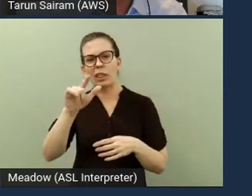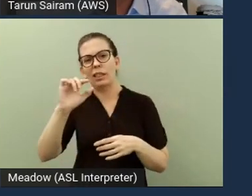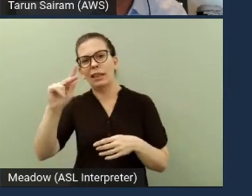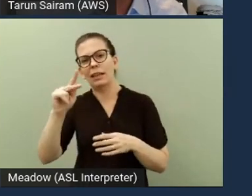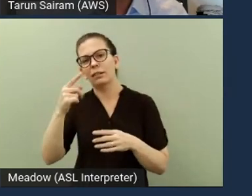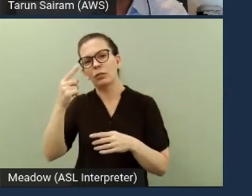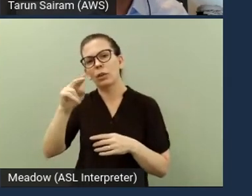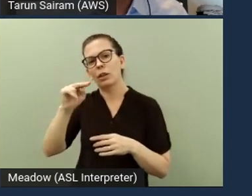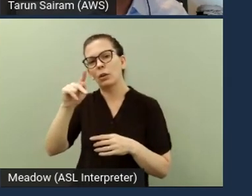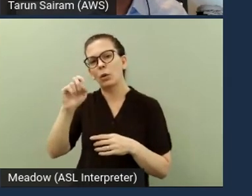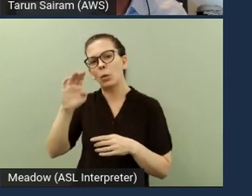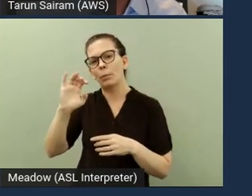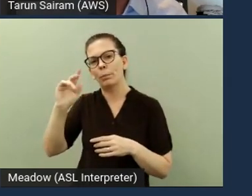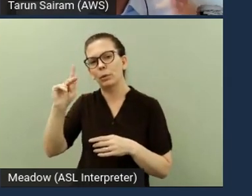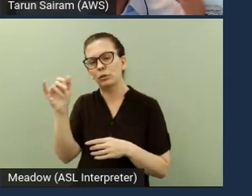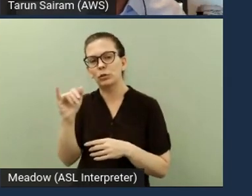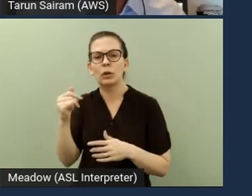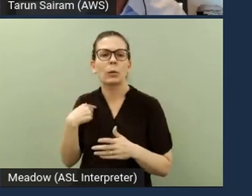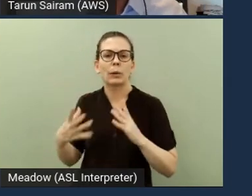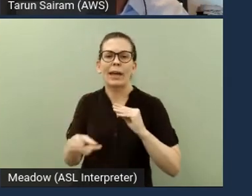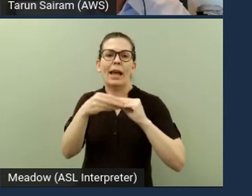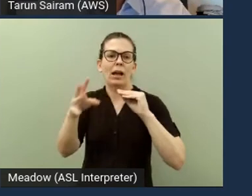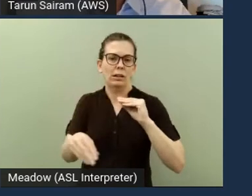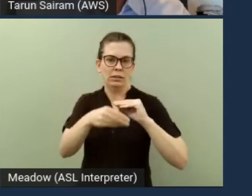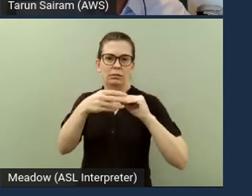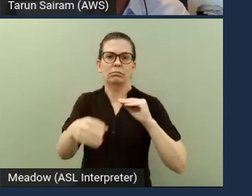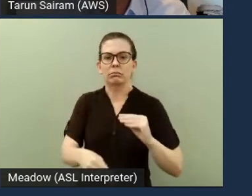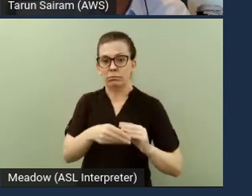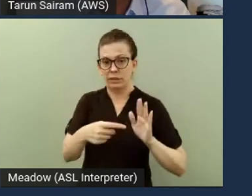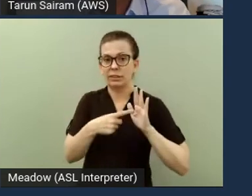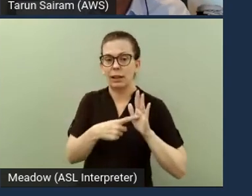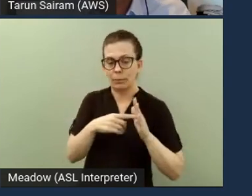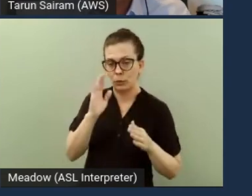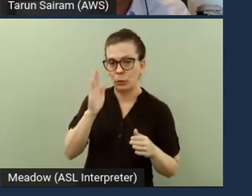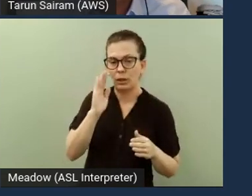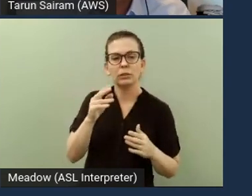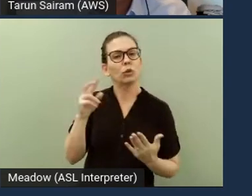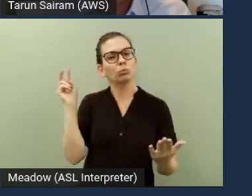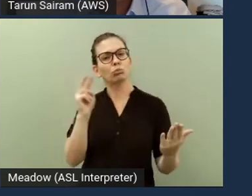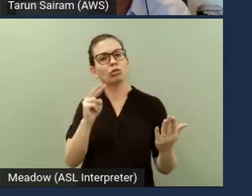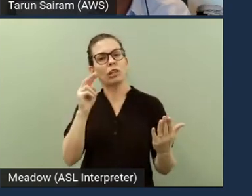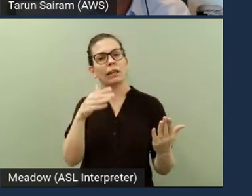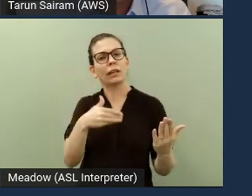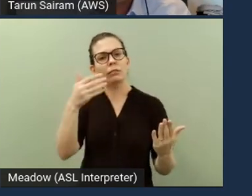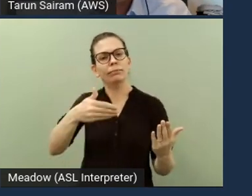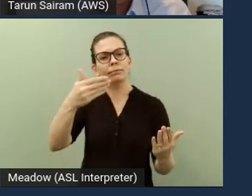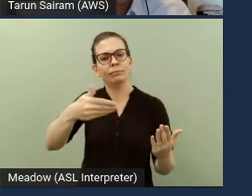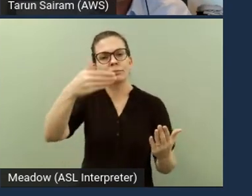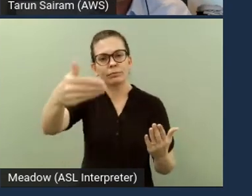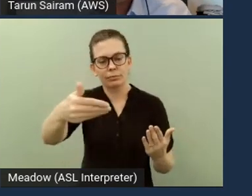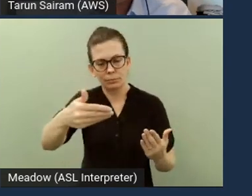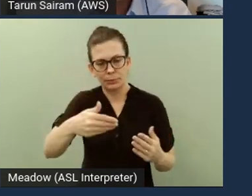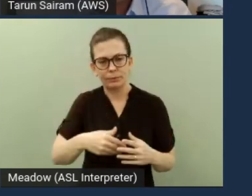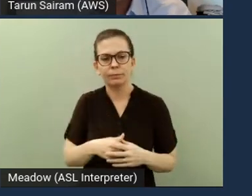So we're gonna keep adding too examples here. So keep checking, I'll get up ripple. Exactly. - And we're gonna keep adding